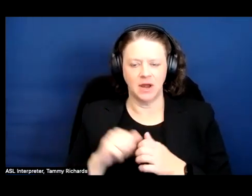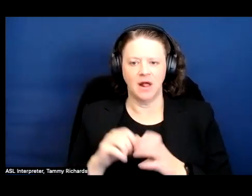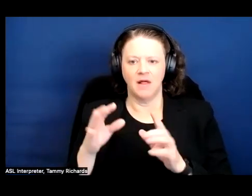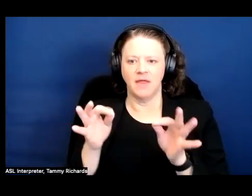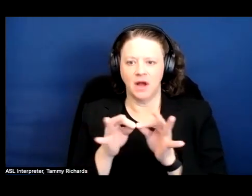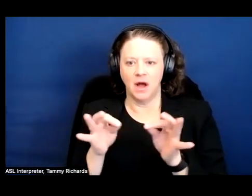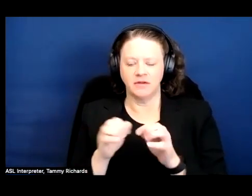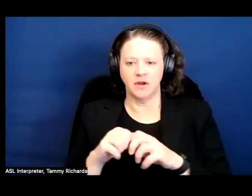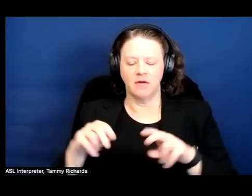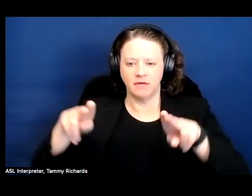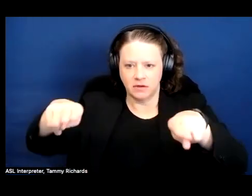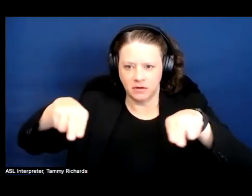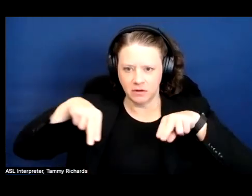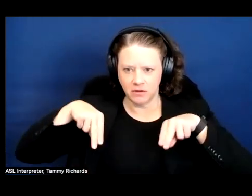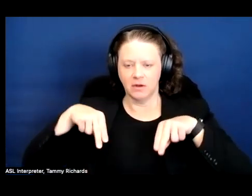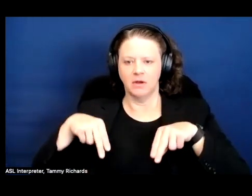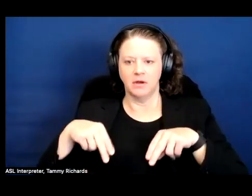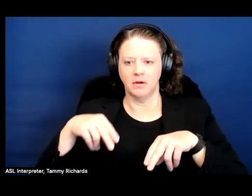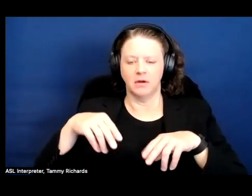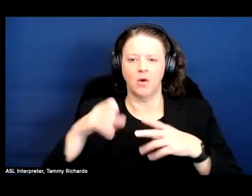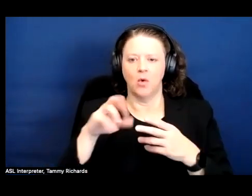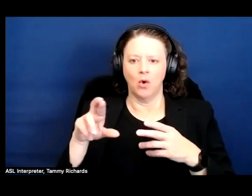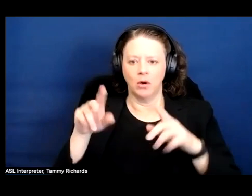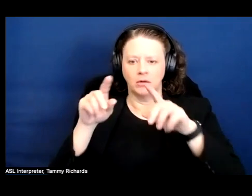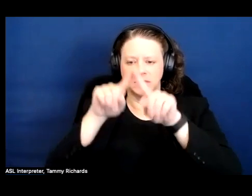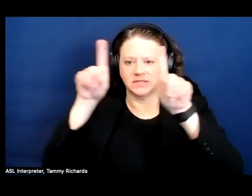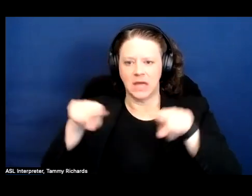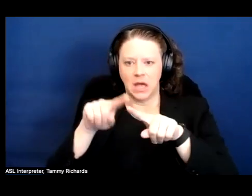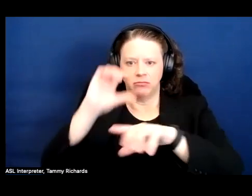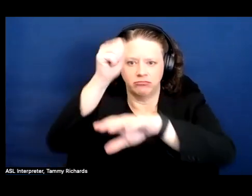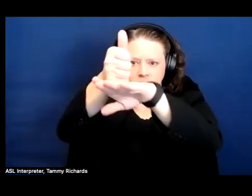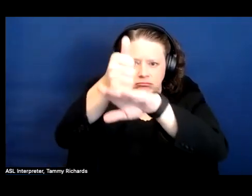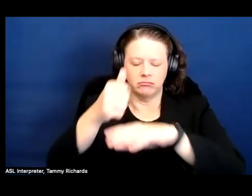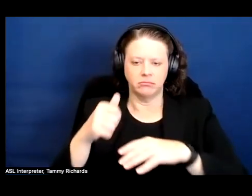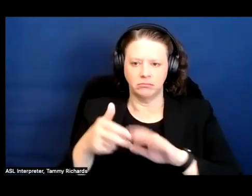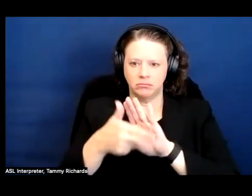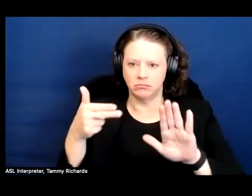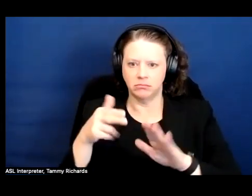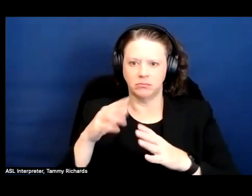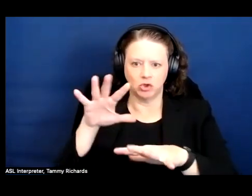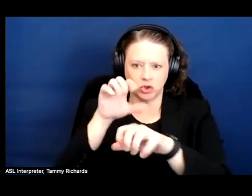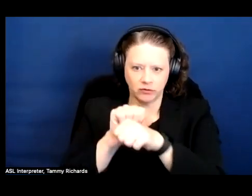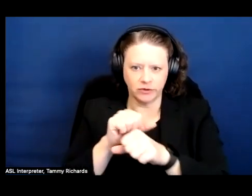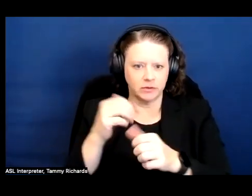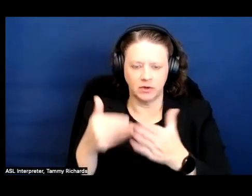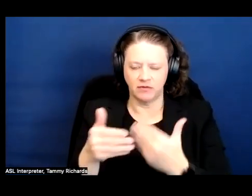or would fundamentally alter the nature of the housing programs. It the specific animal can, sorry.